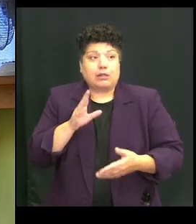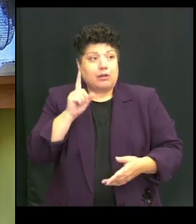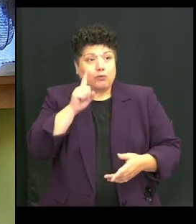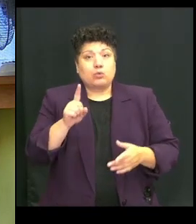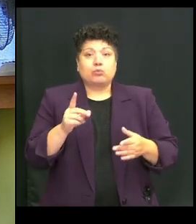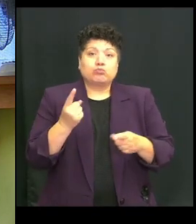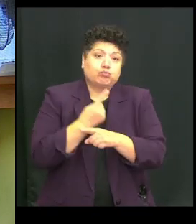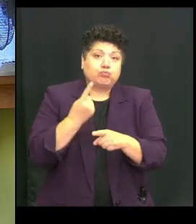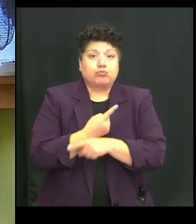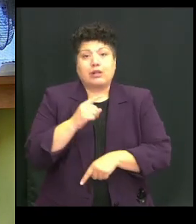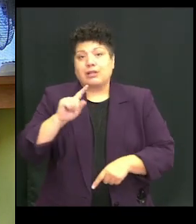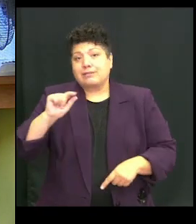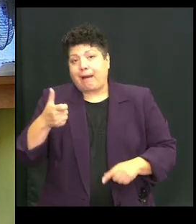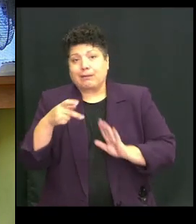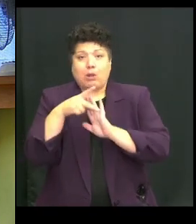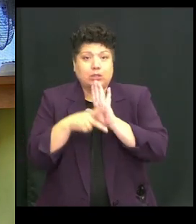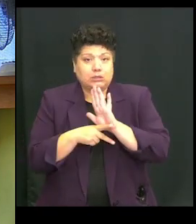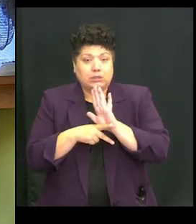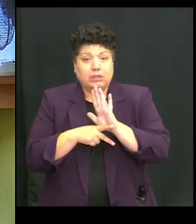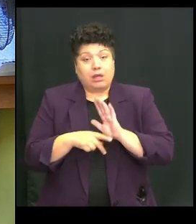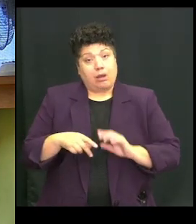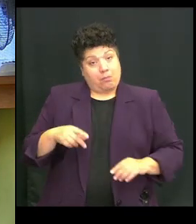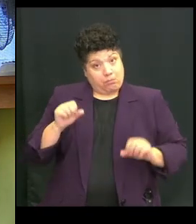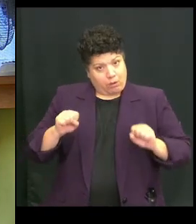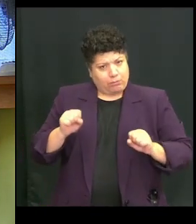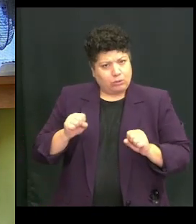but about institutions and rules and norms,